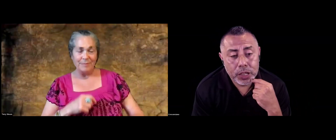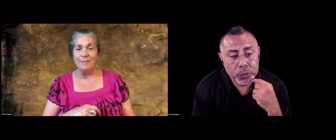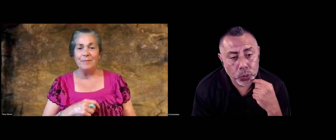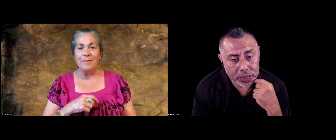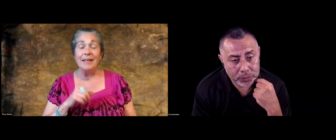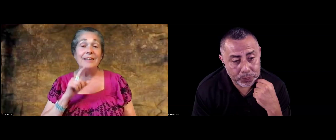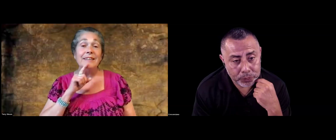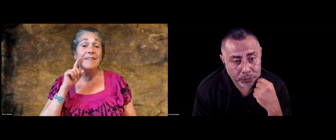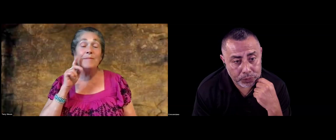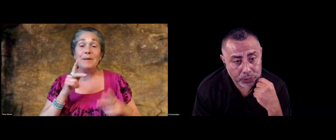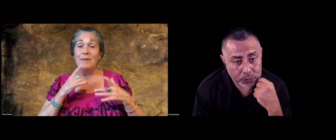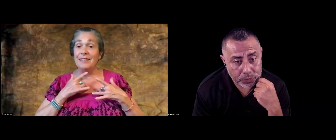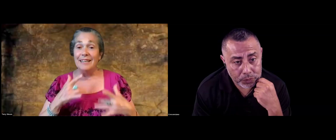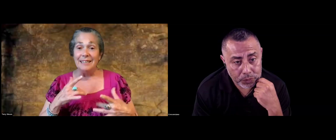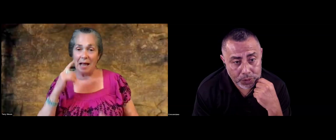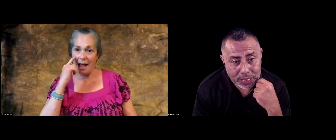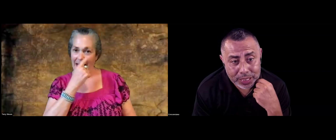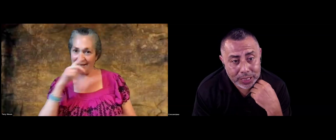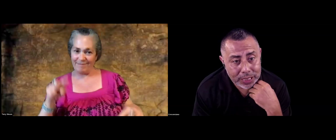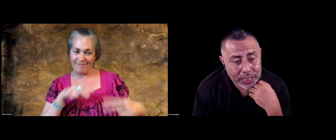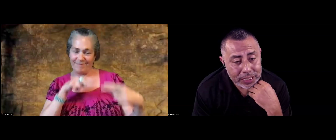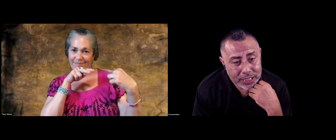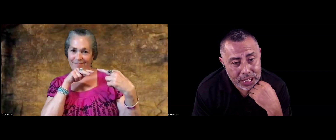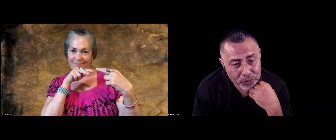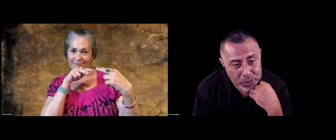Number one.